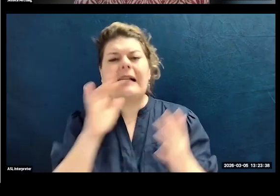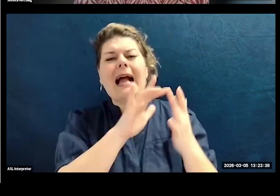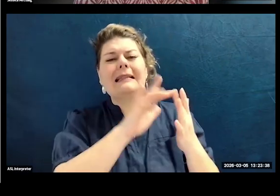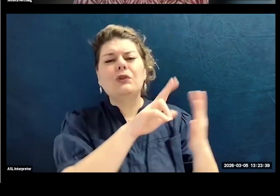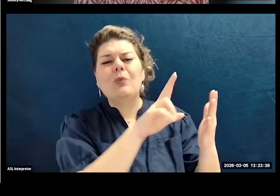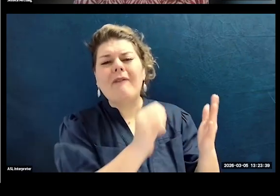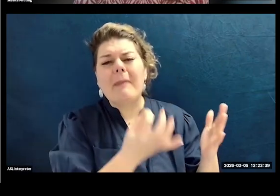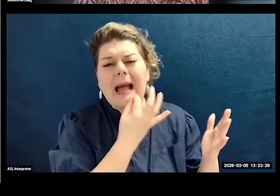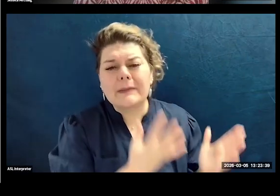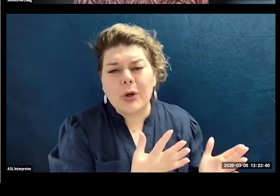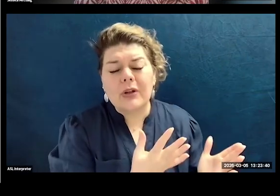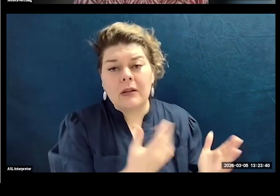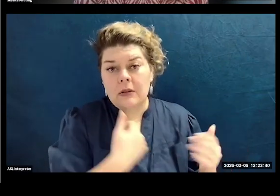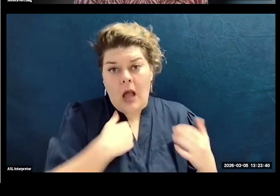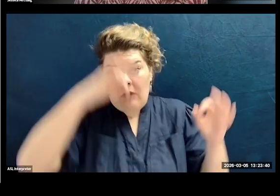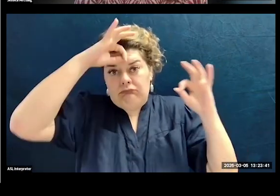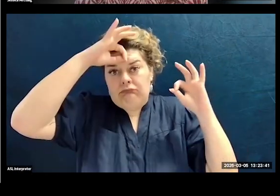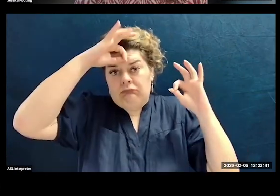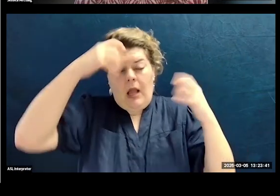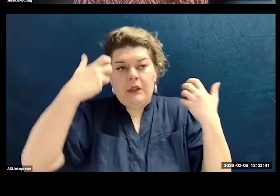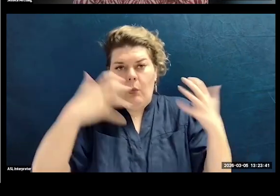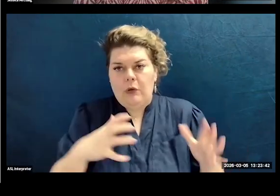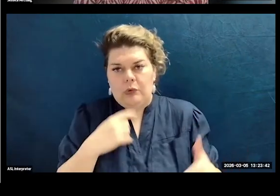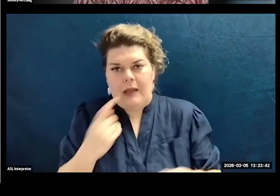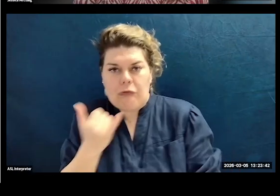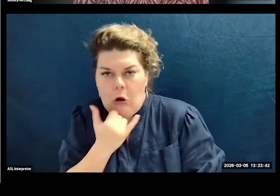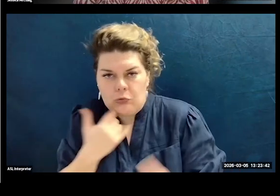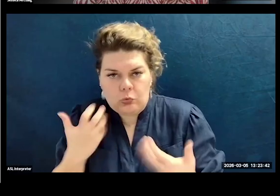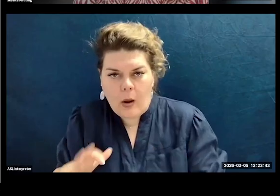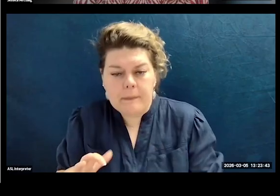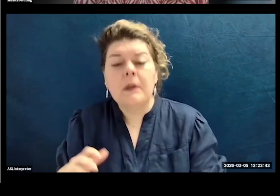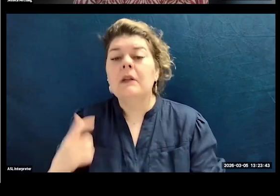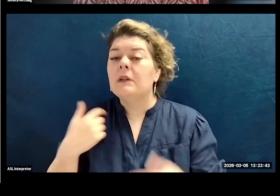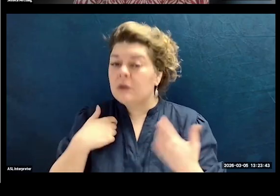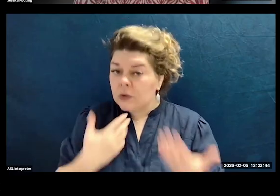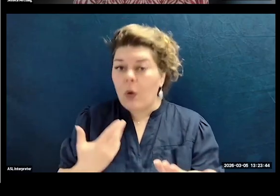Because I didn't know and I didn't wanna mislead people. So, we do fortunately have access to